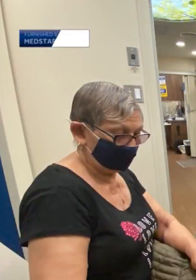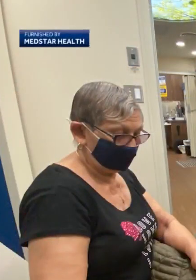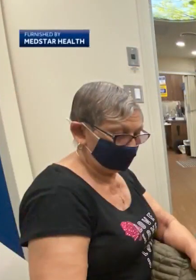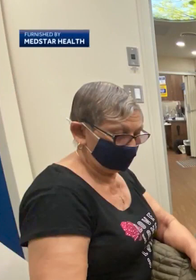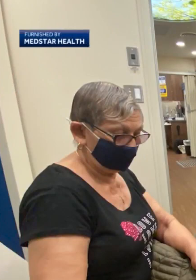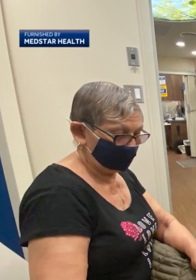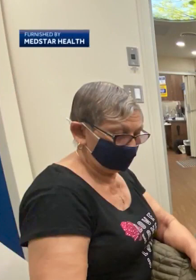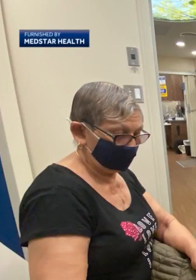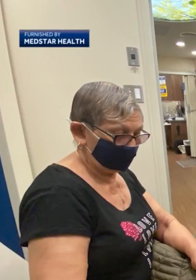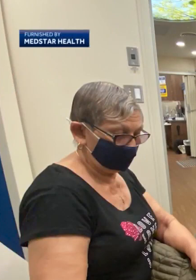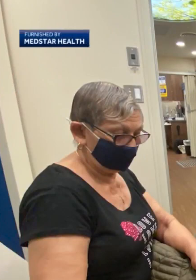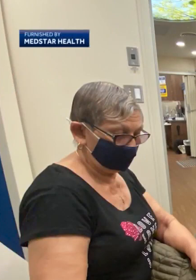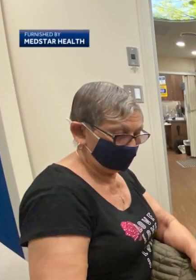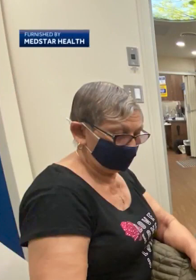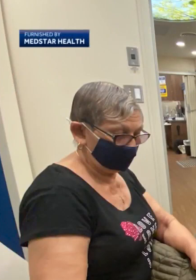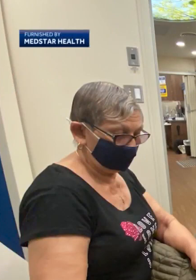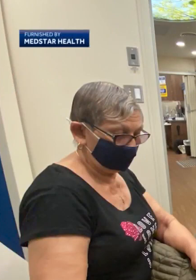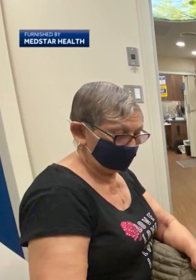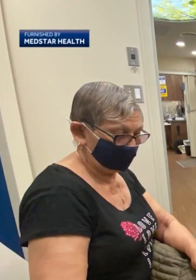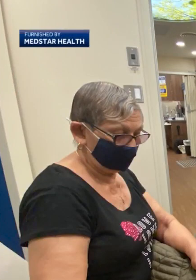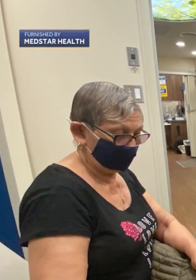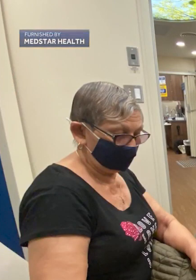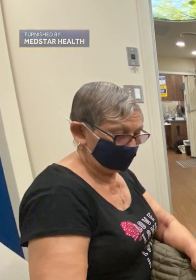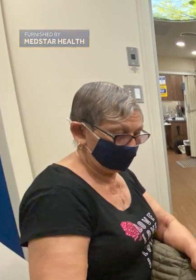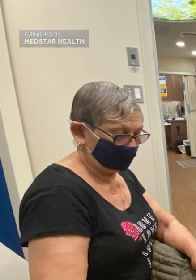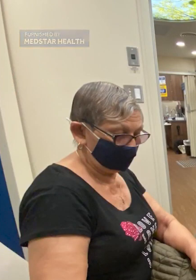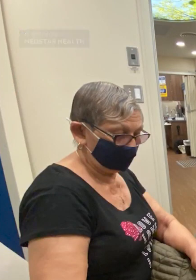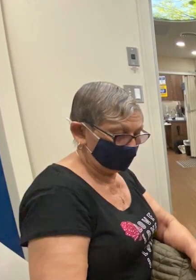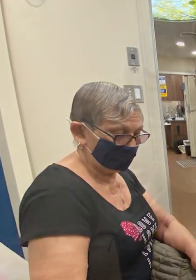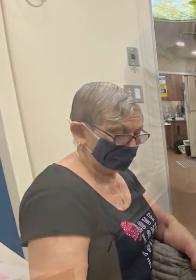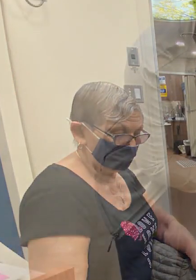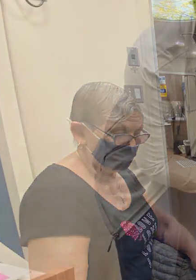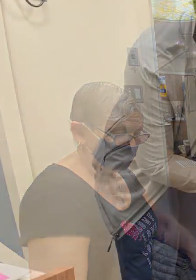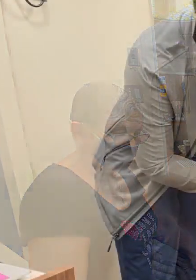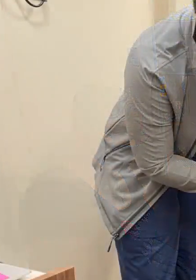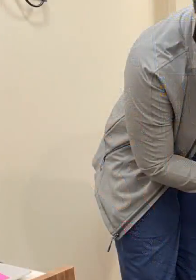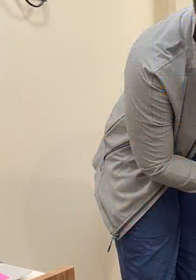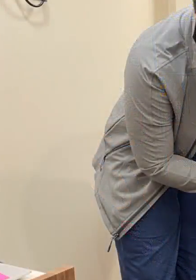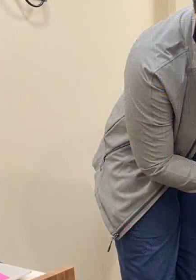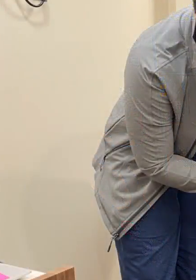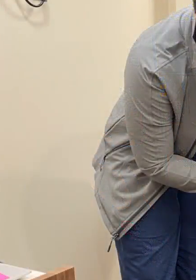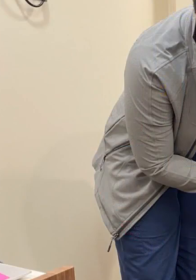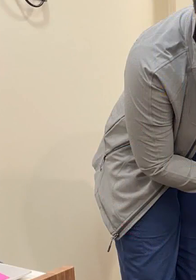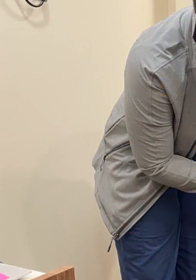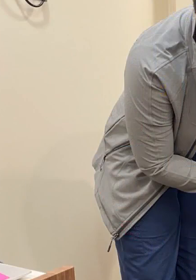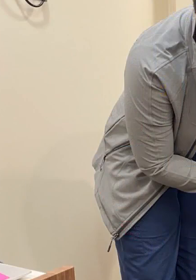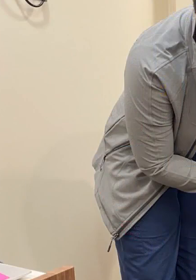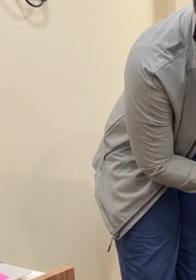AS AN EXAMPLE, MEDSTAR HEALTH’S MOBILE UNIT WAS OUT AT SENIOR LIVING COMMUNITIES IN CHERRY HILL LAST WEEK,